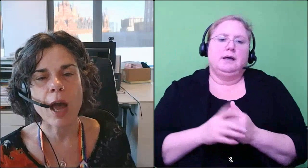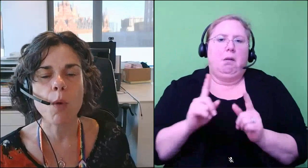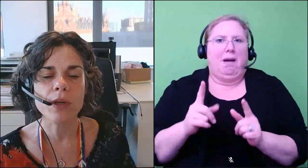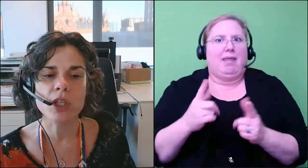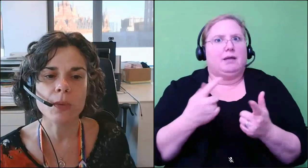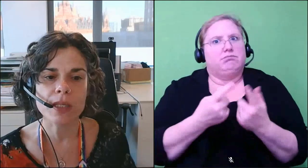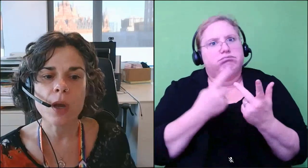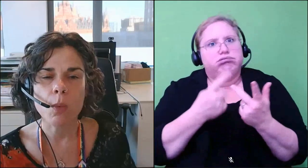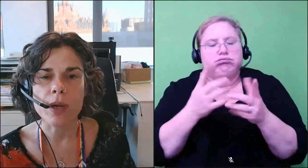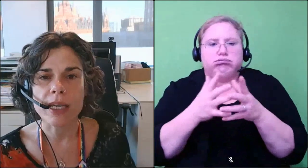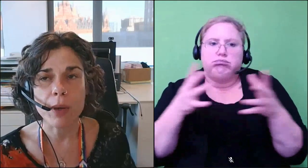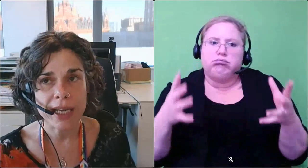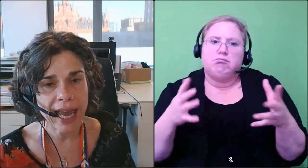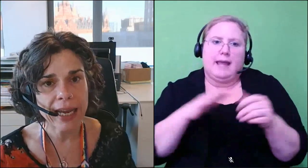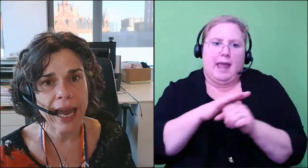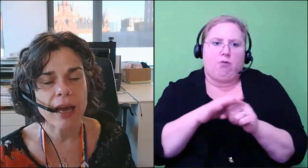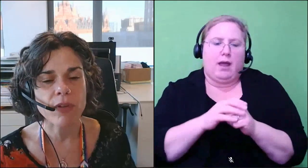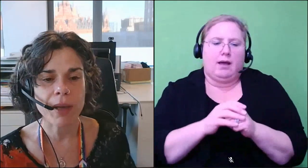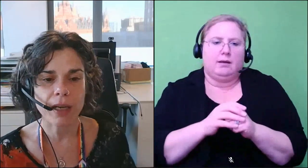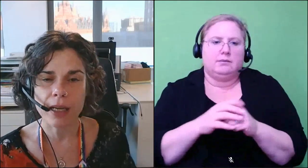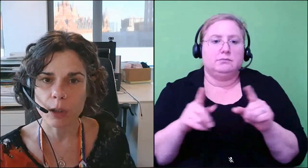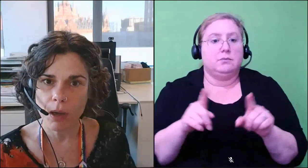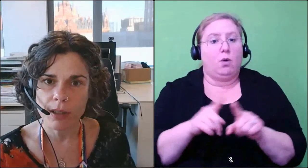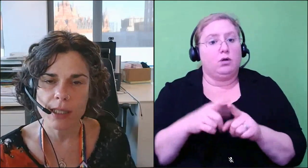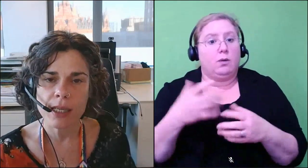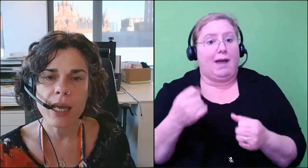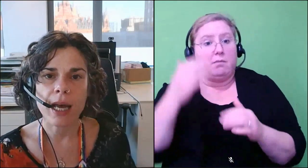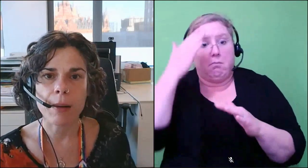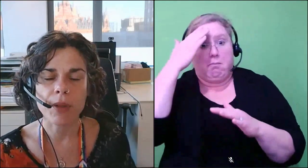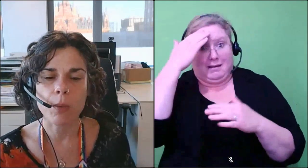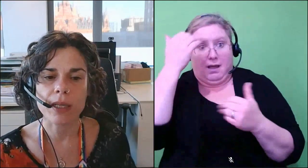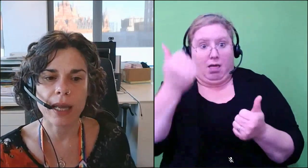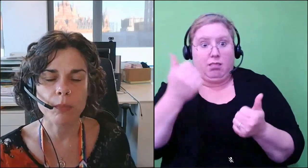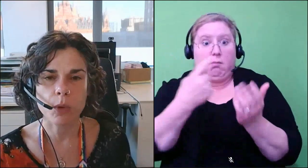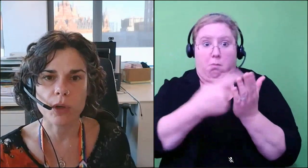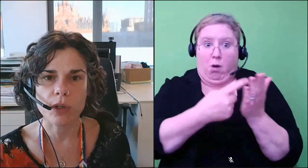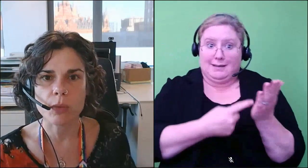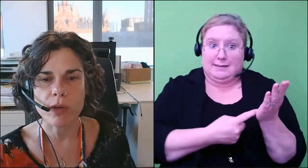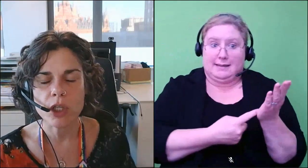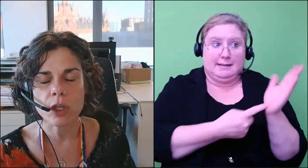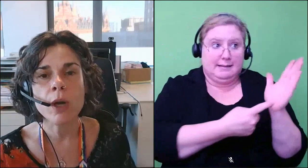what we do is we then have a mental health policy that we can get employers to agree